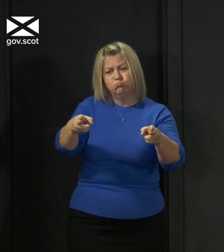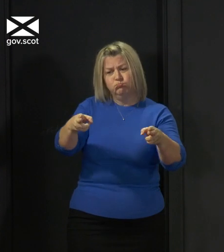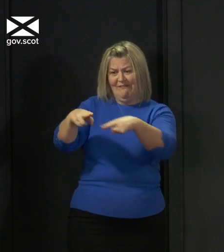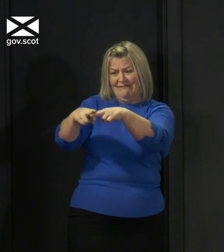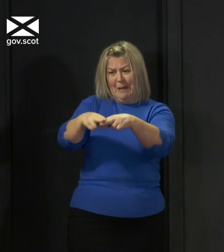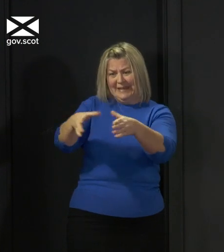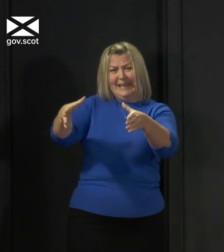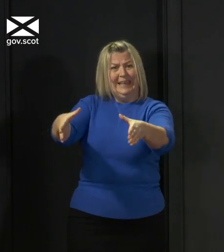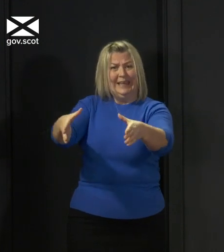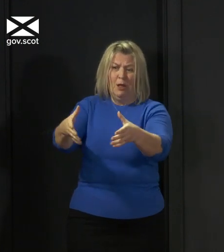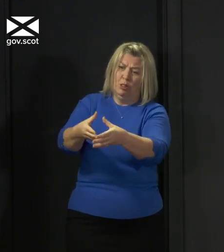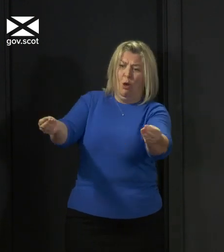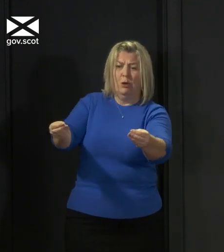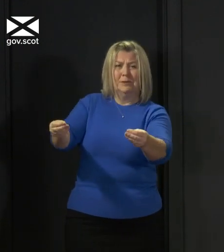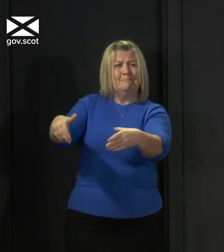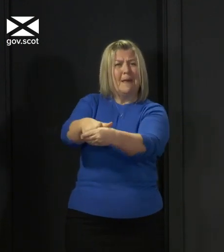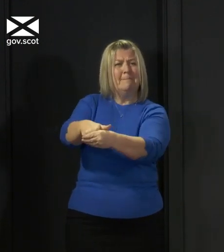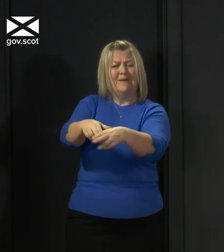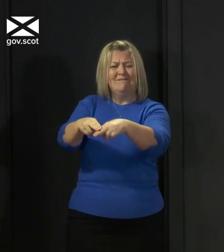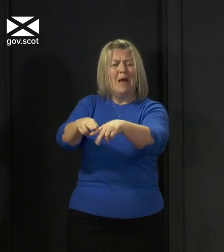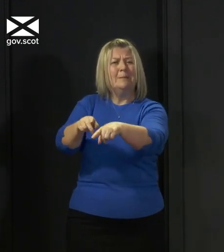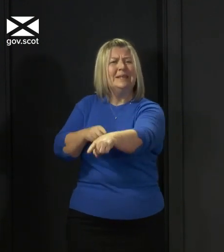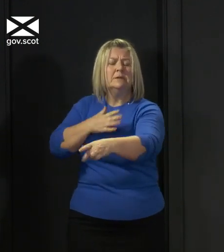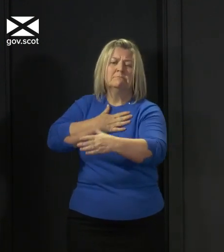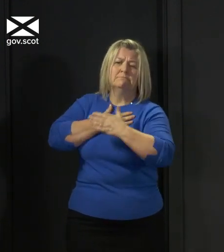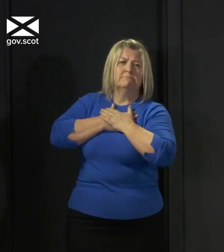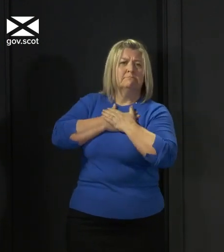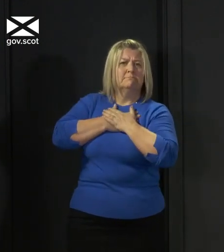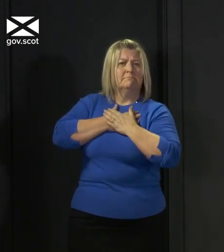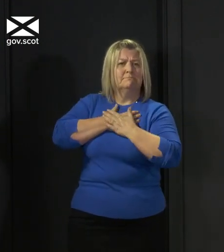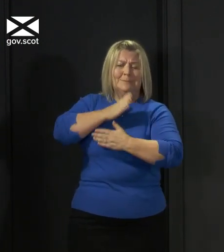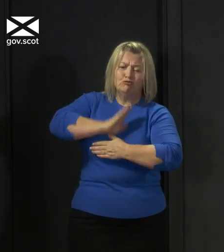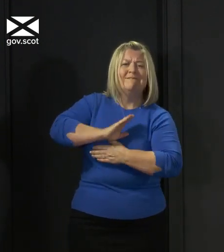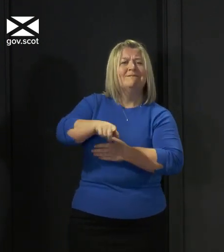whose loss is a source of grief to the family and friends and so yet again I